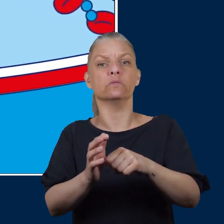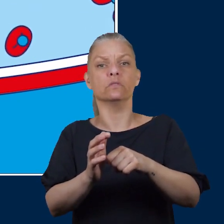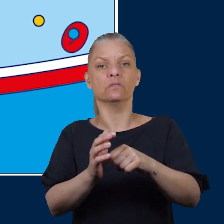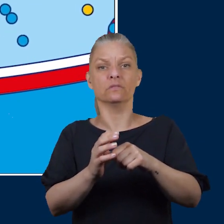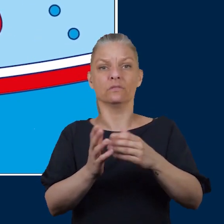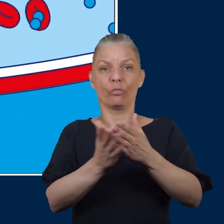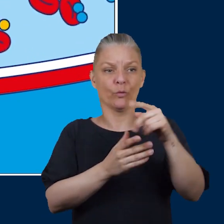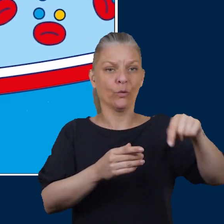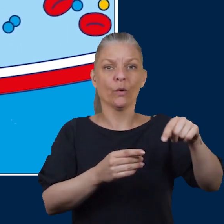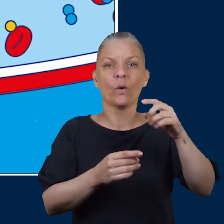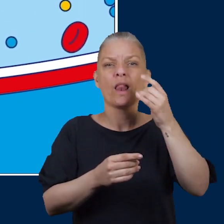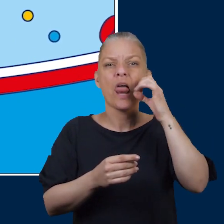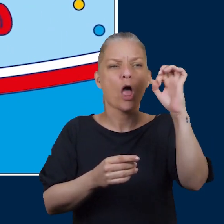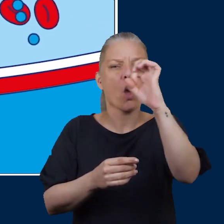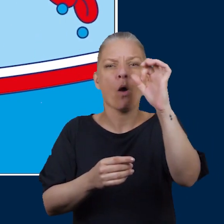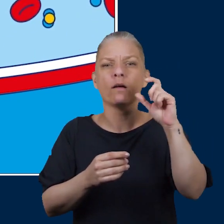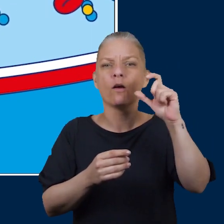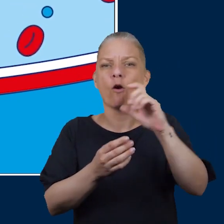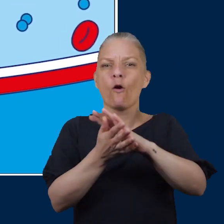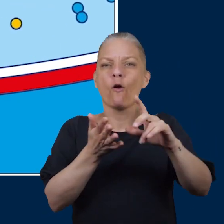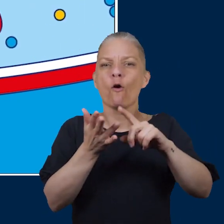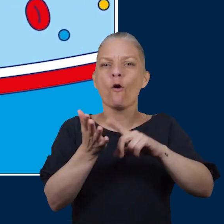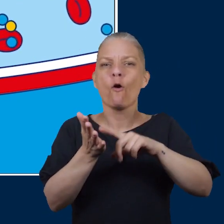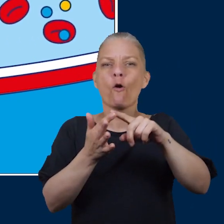things in your blood to stick to the walls as well like cholesterol.